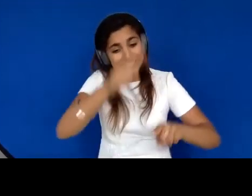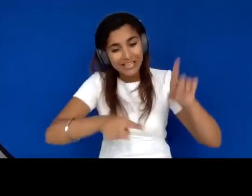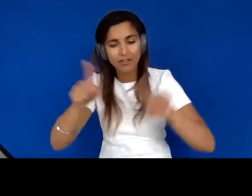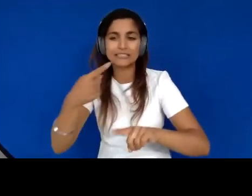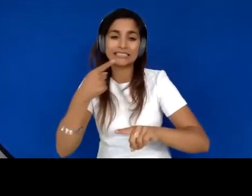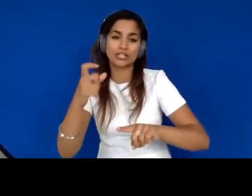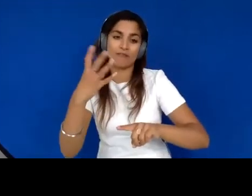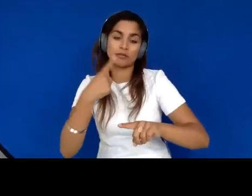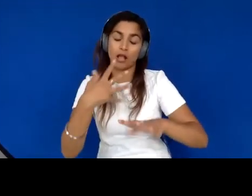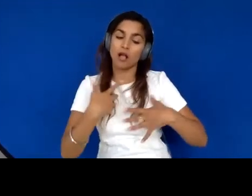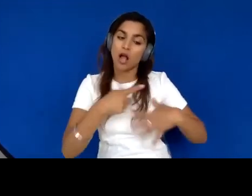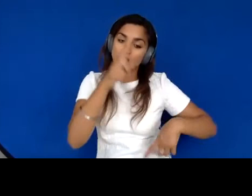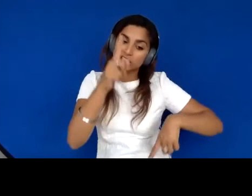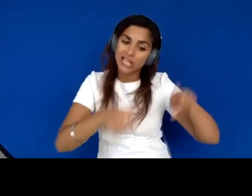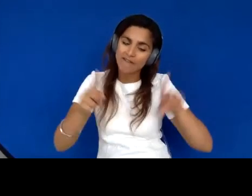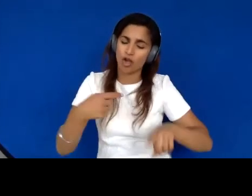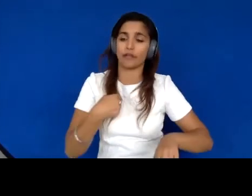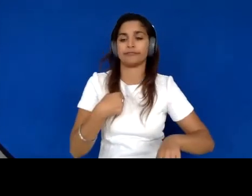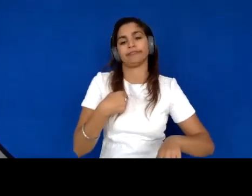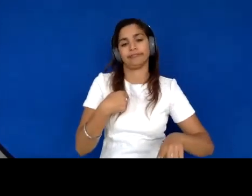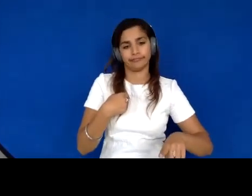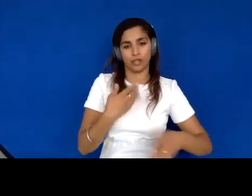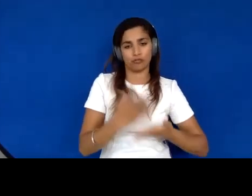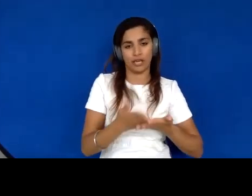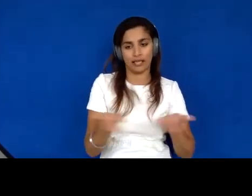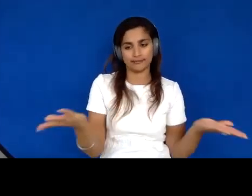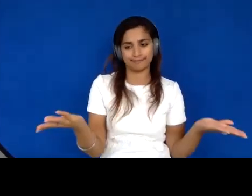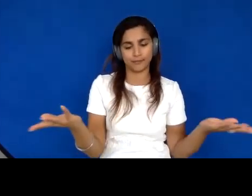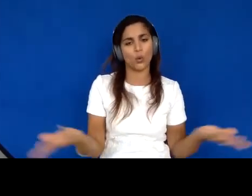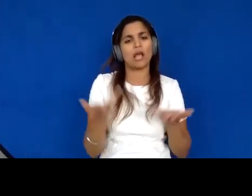Paralympic campaigns particularly given the evident gender stereotyping and his